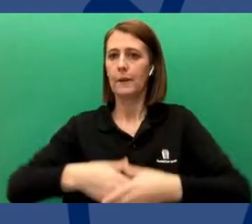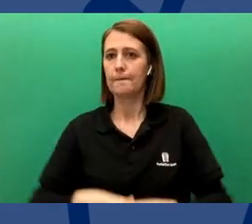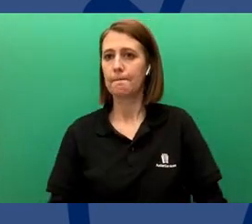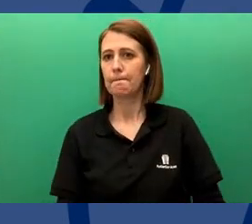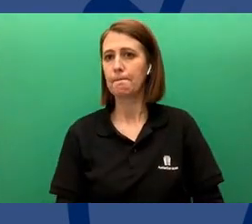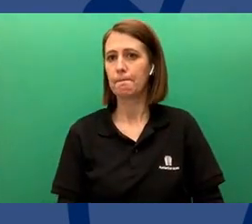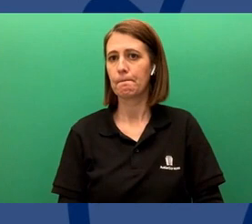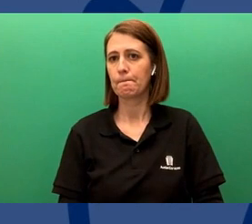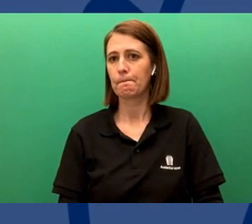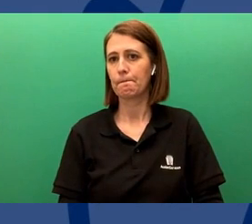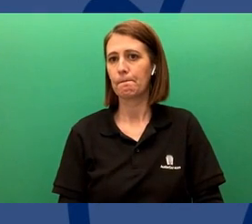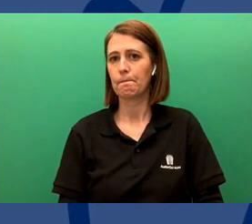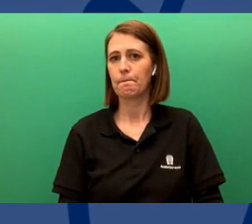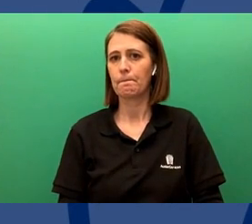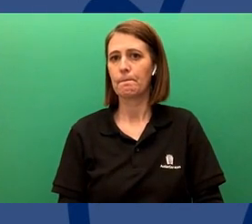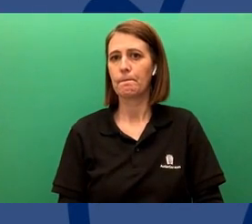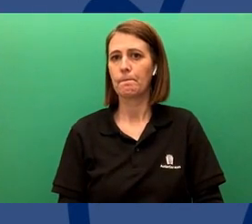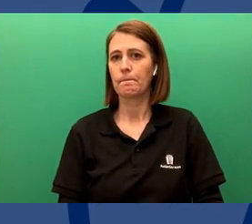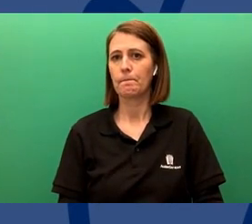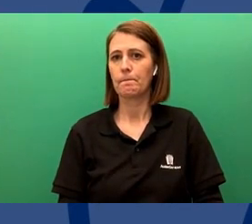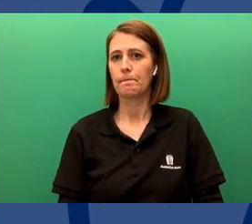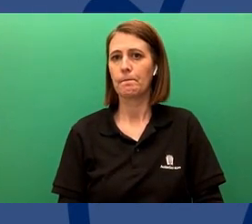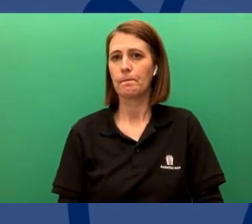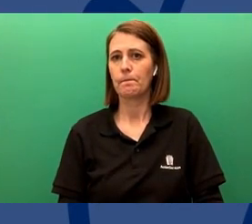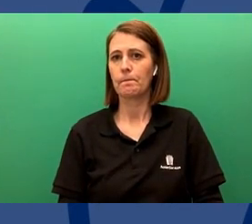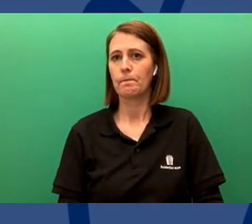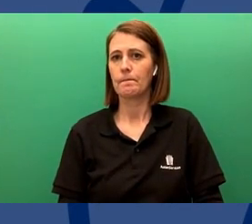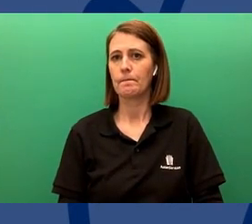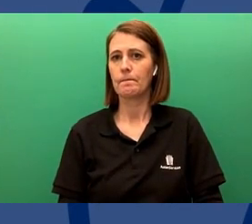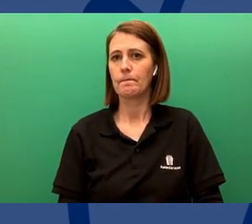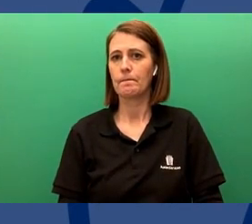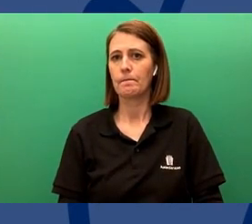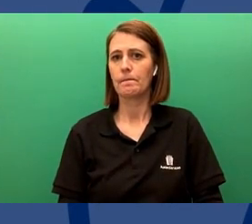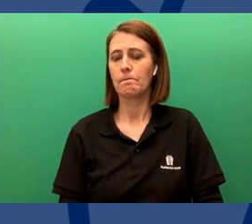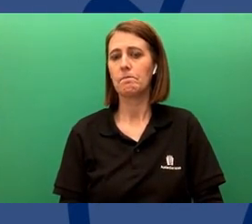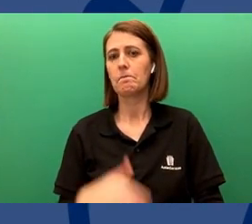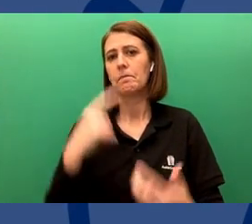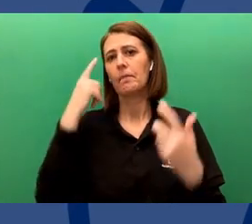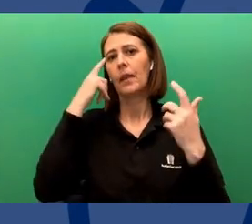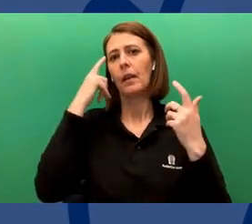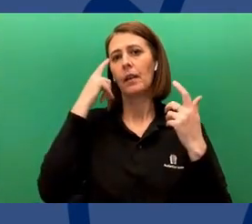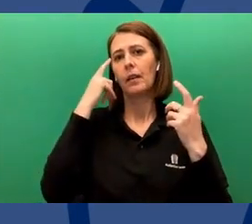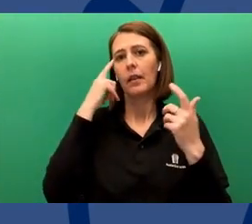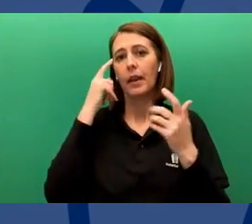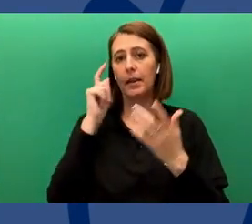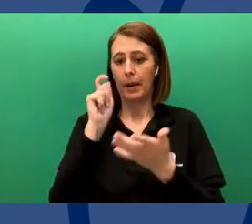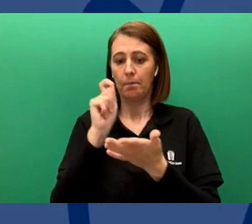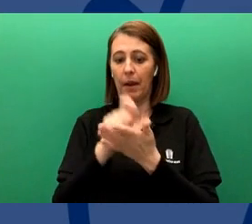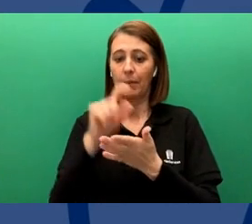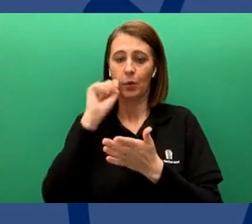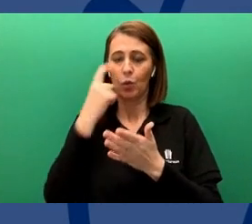I think just, Filiz, that, you know, payments will happen quicker and things will get processed